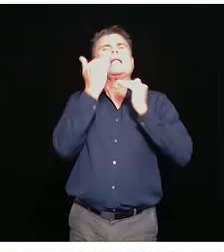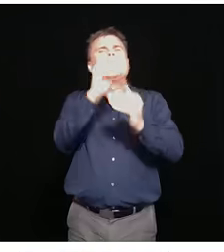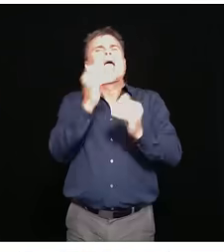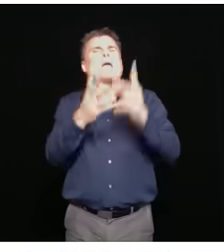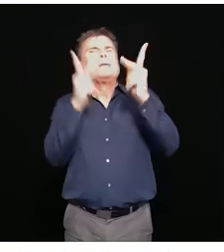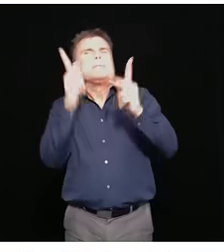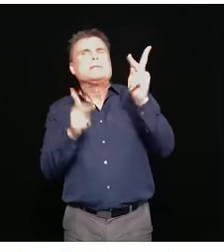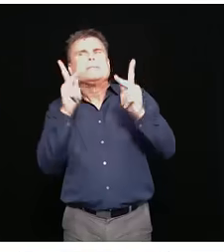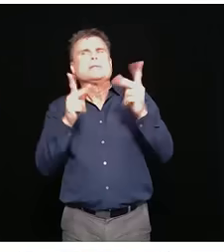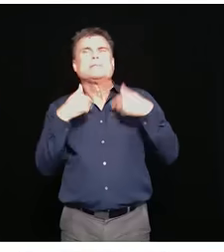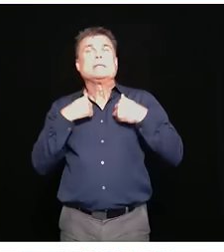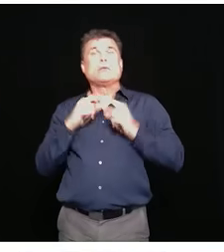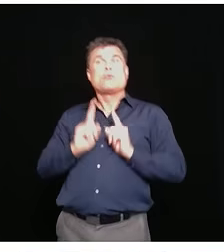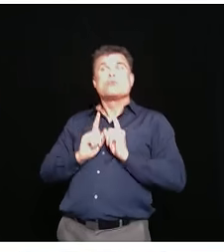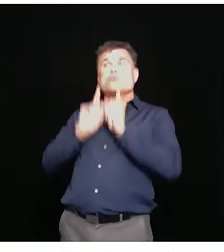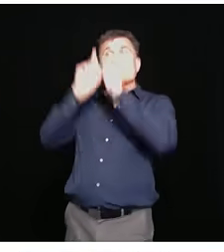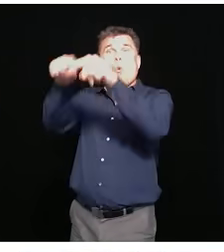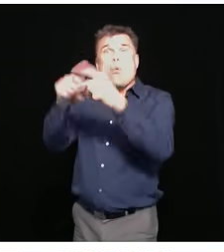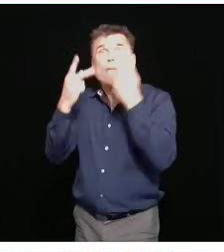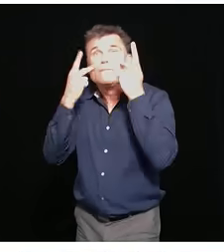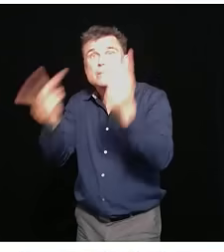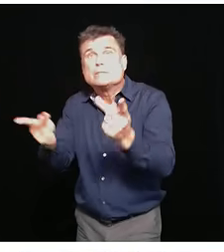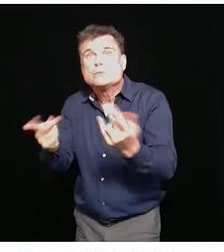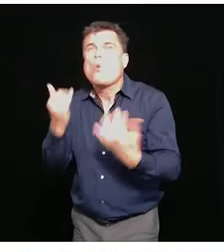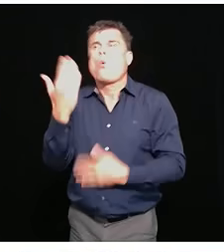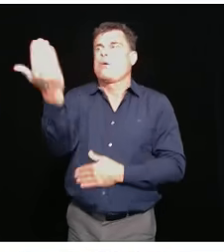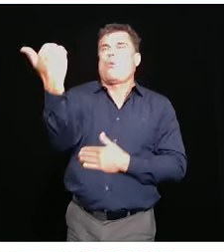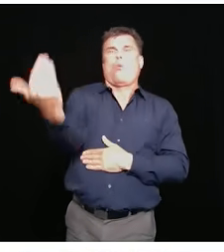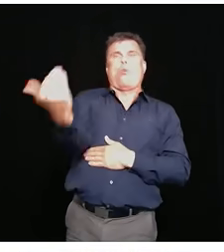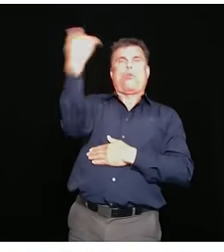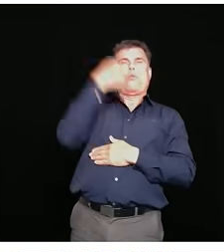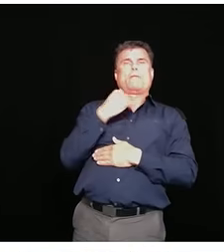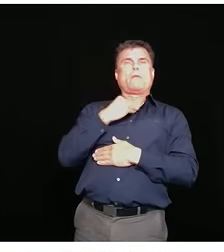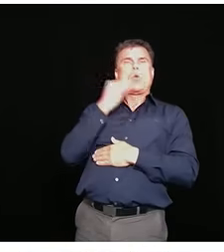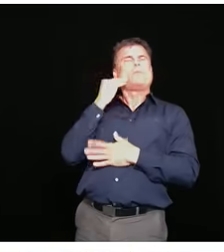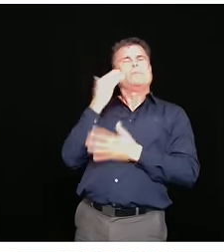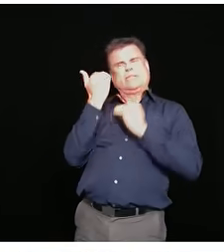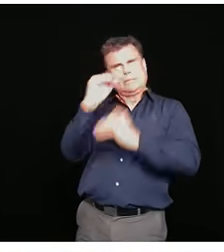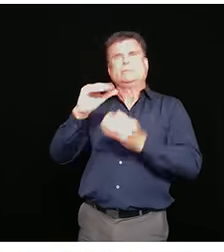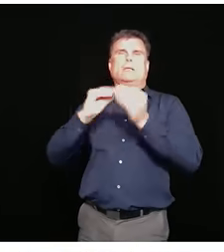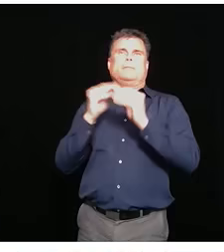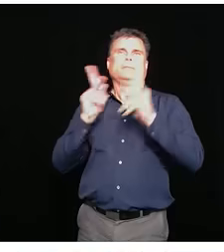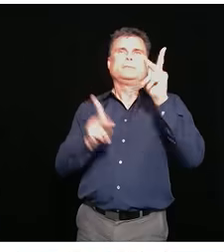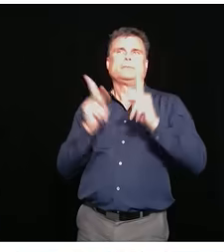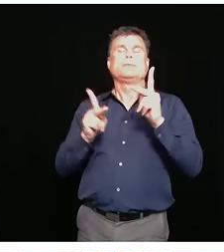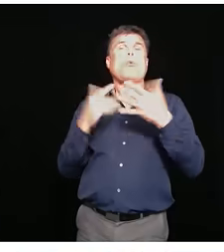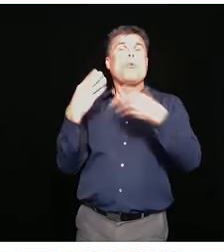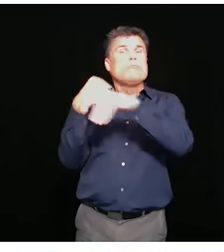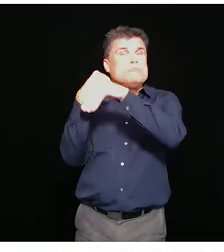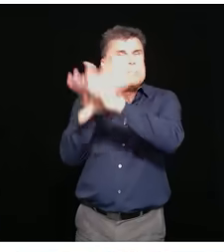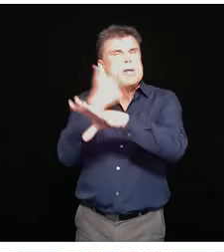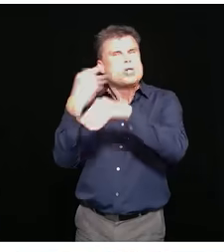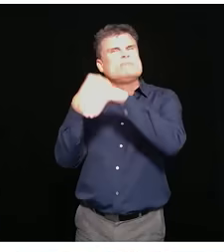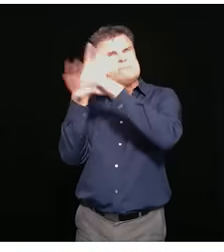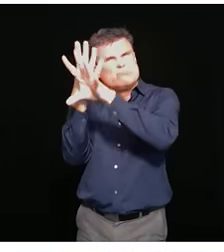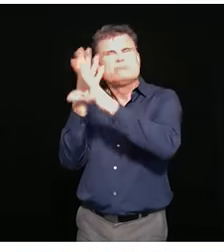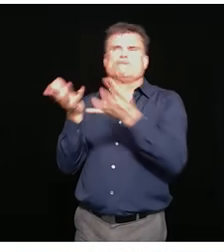really this is a testament to the work that we have all done together to protect the most vulnerable in our communities.